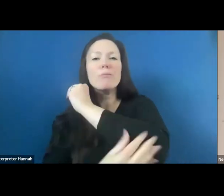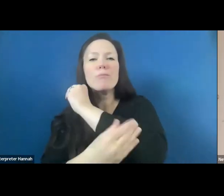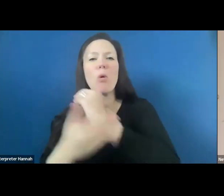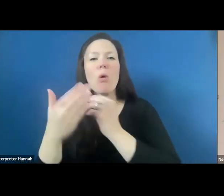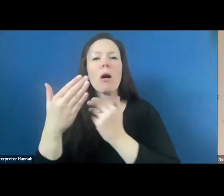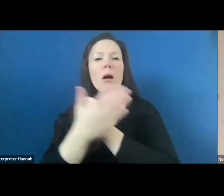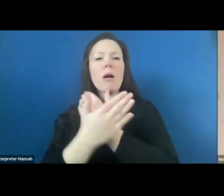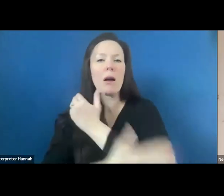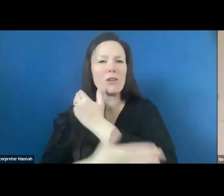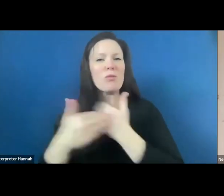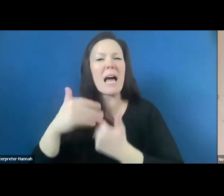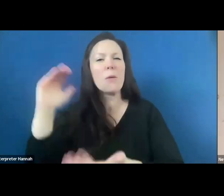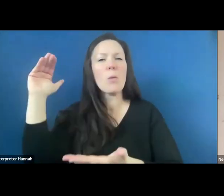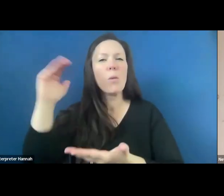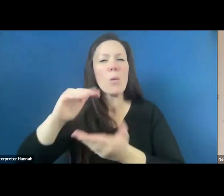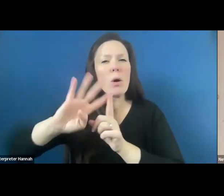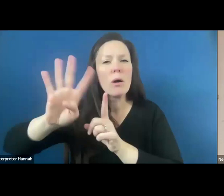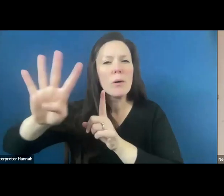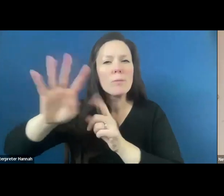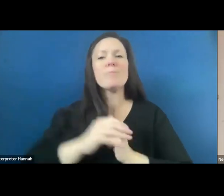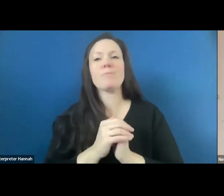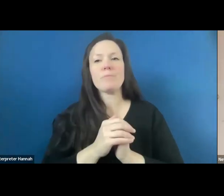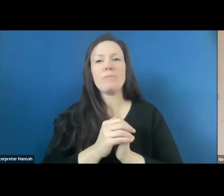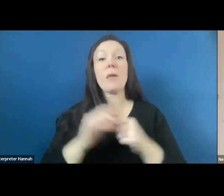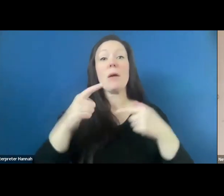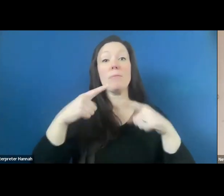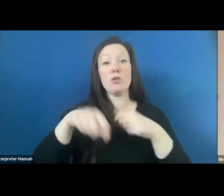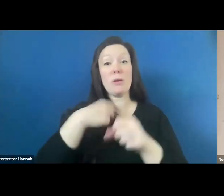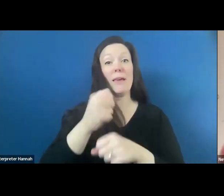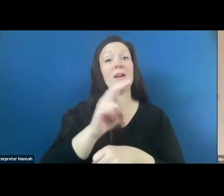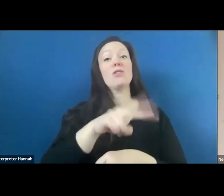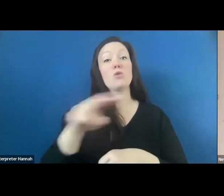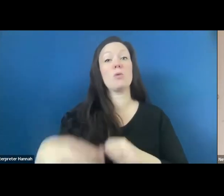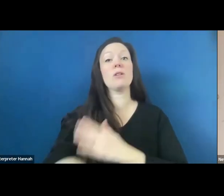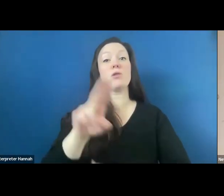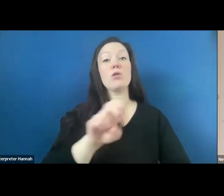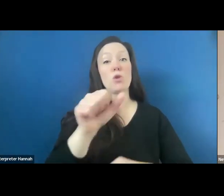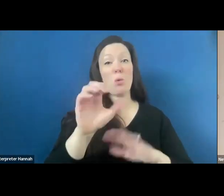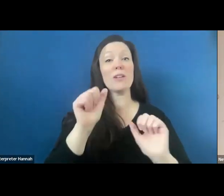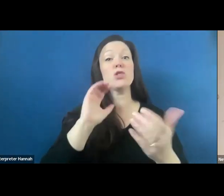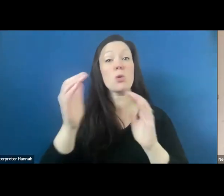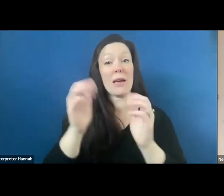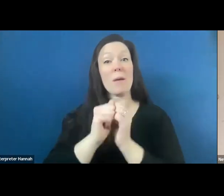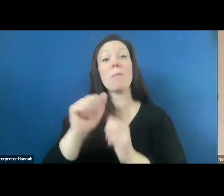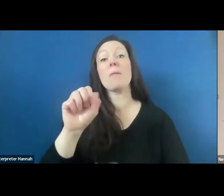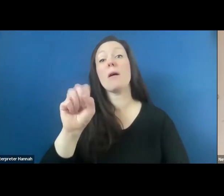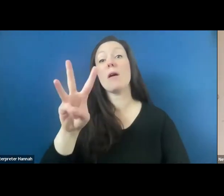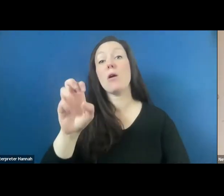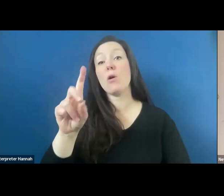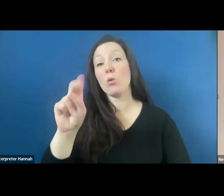And they're comparable to Sweden's in that year -- the entire country of Sweden's emissions or Portugal. So,